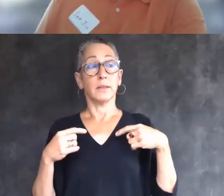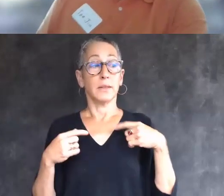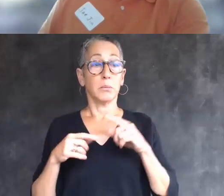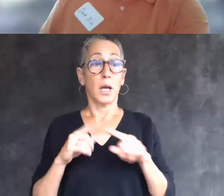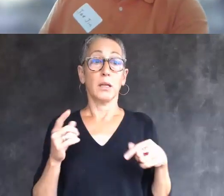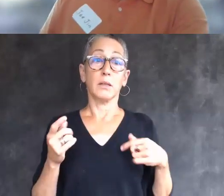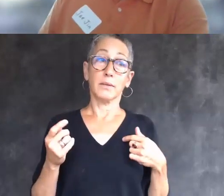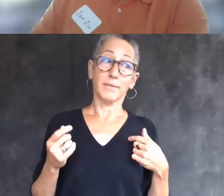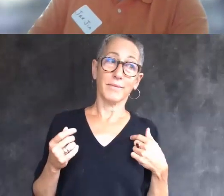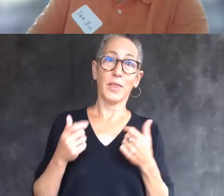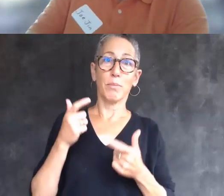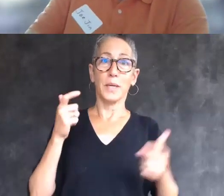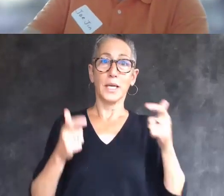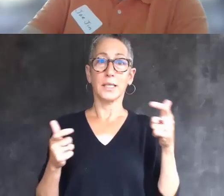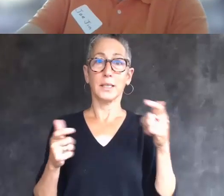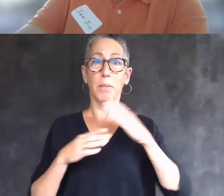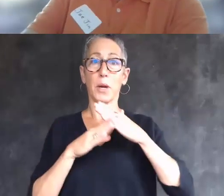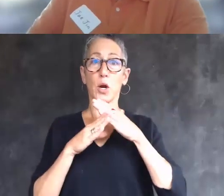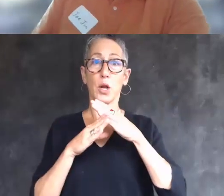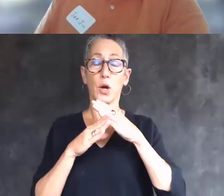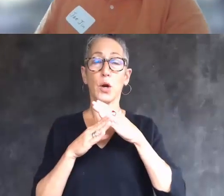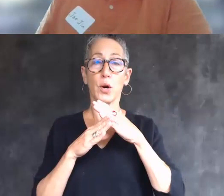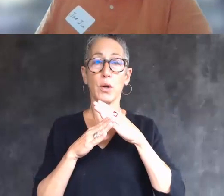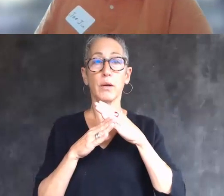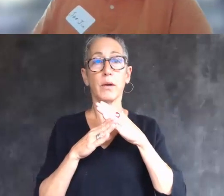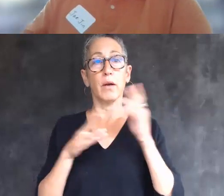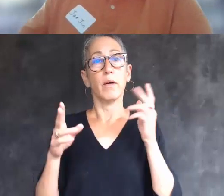facing people of color with disabilities in terms of public safety is racism.